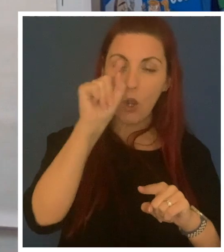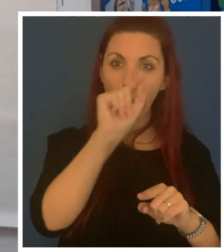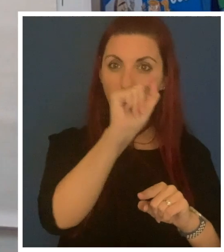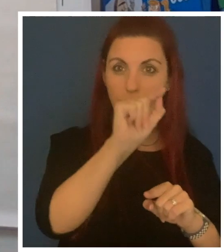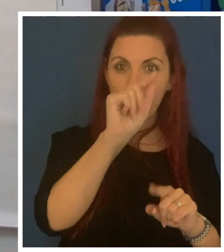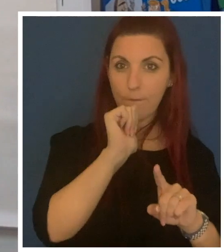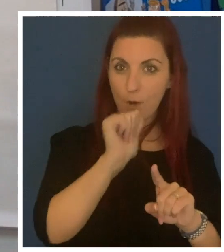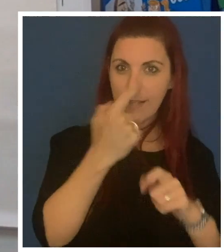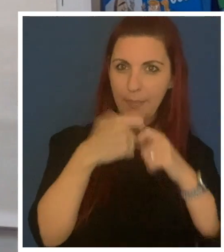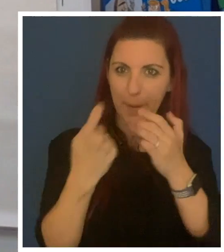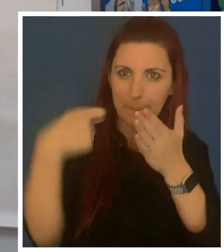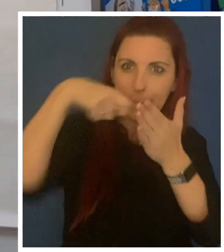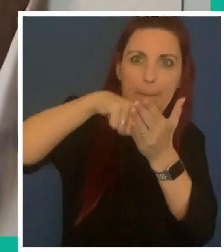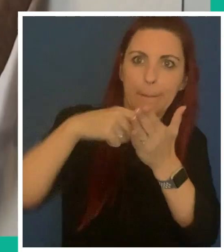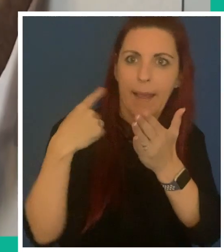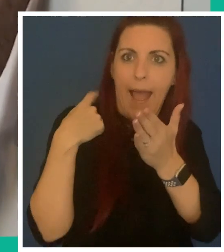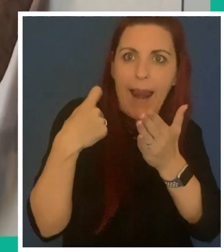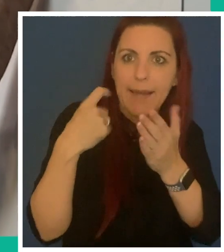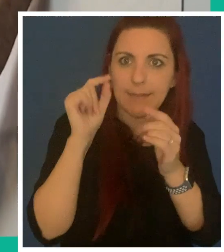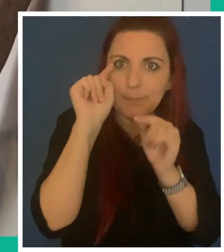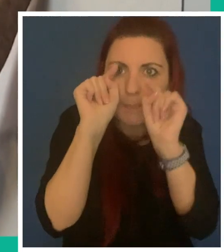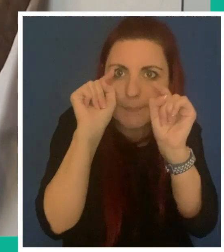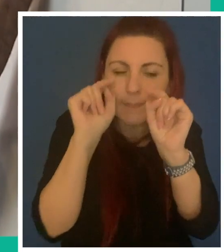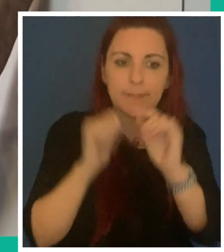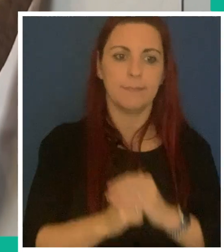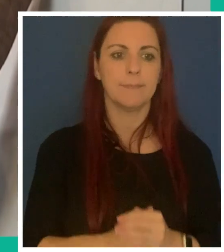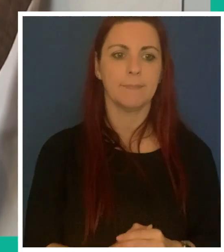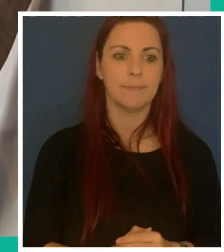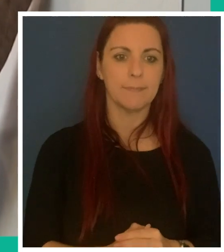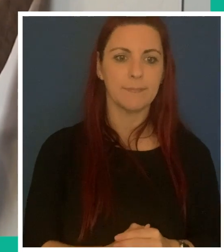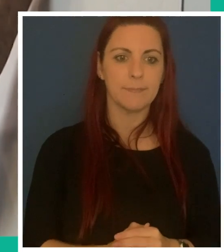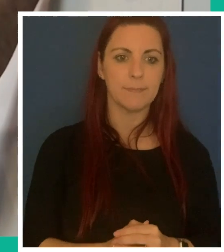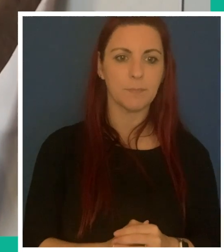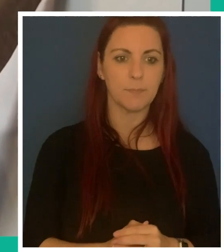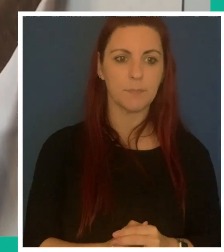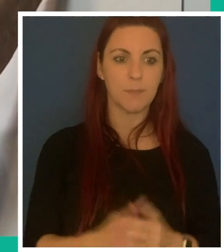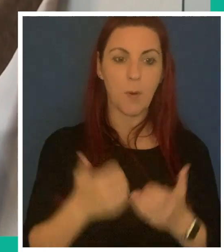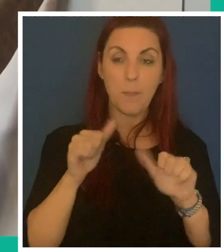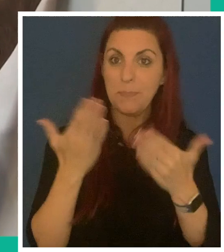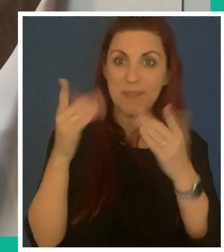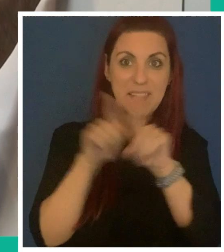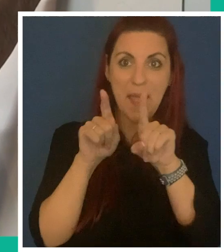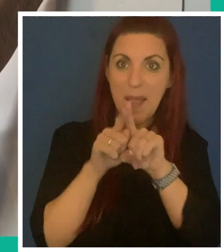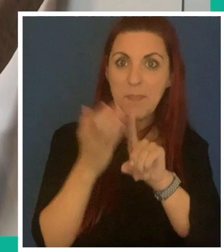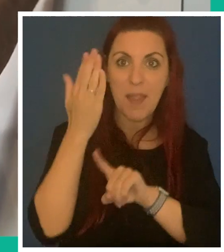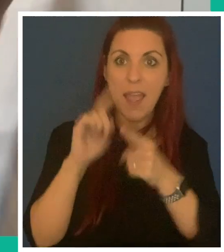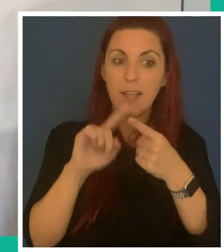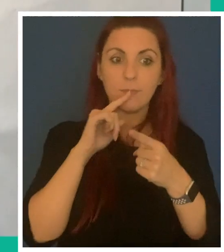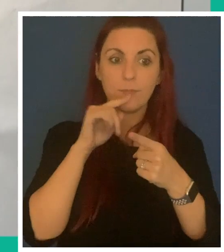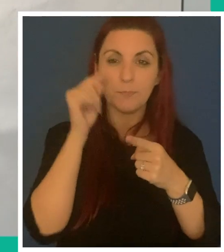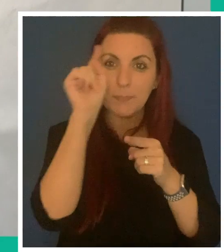these eyes here for the pupils, so tiny little circles like this, one, two and inside